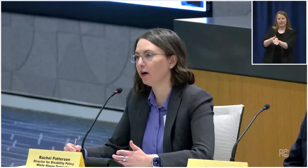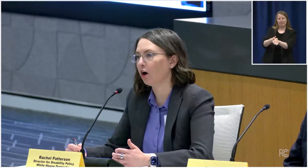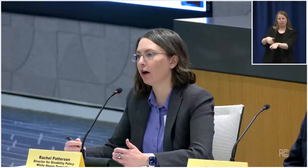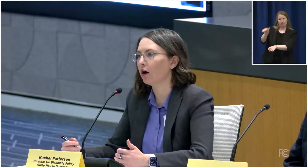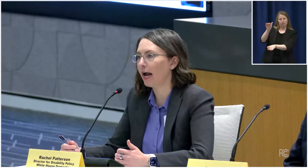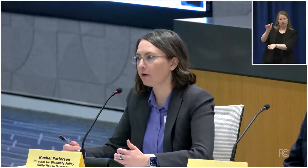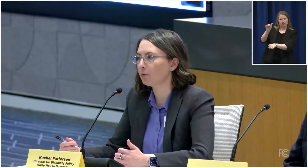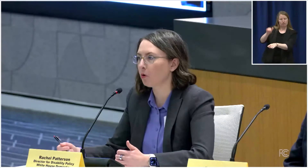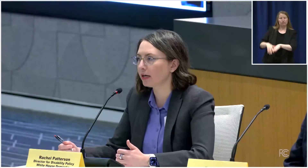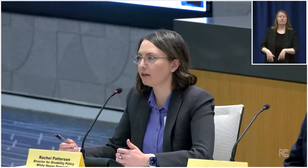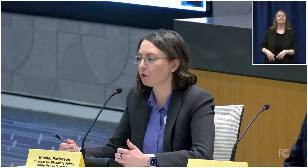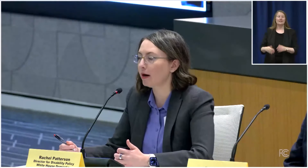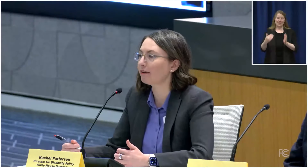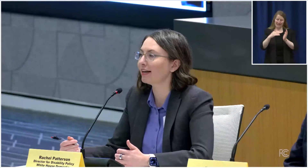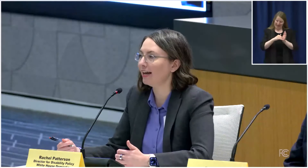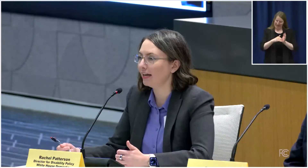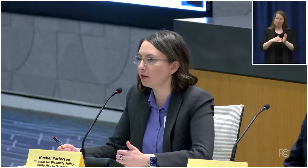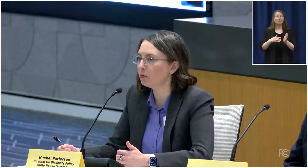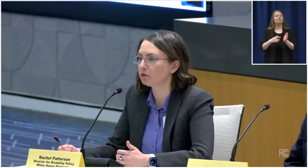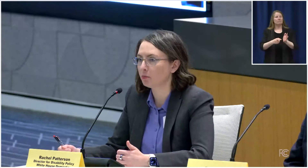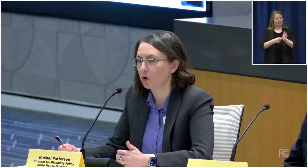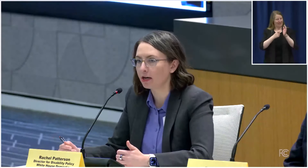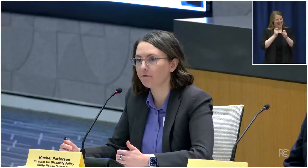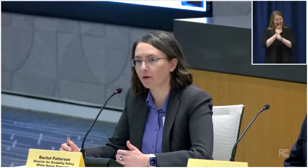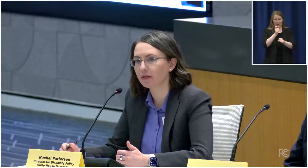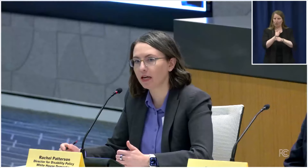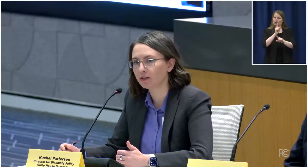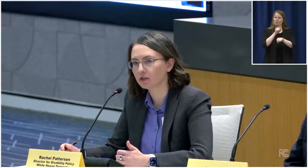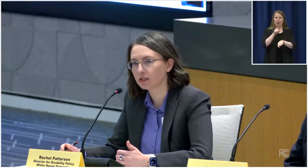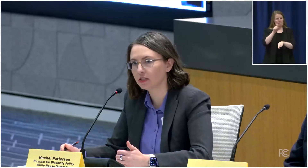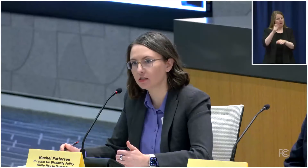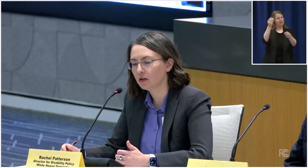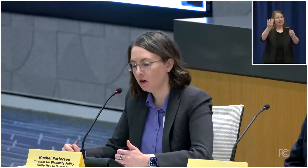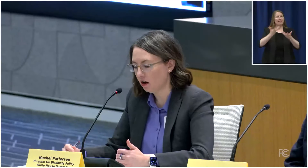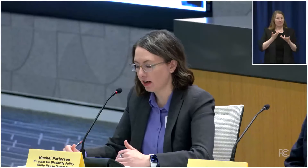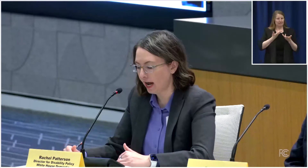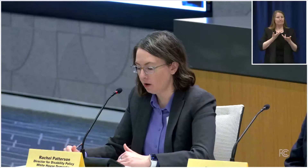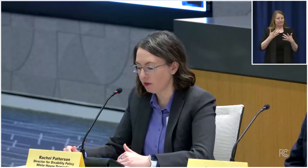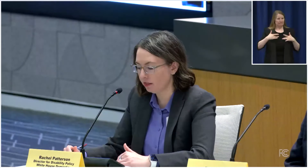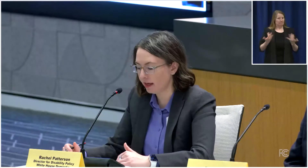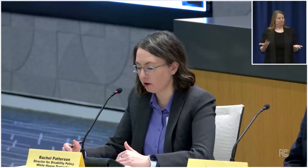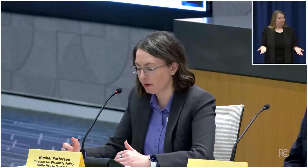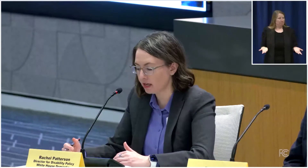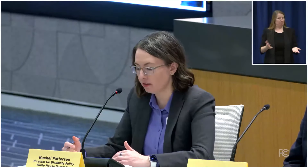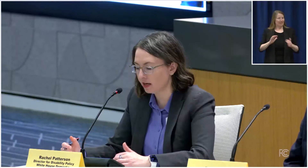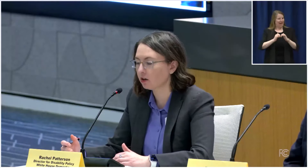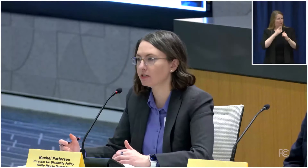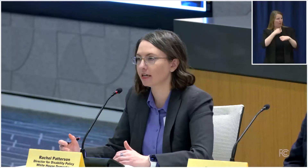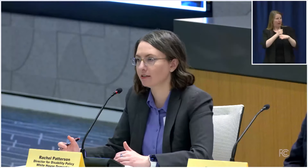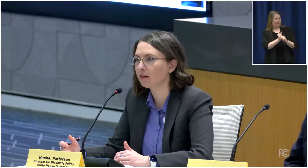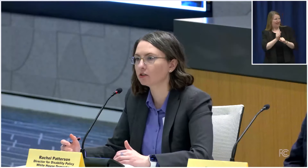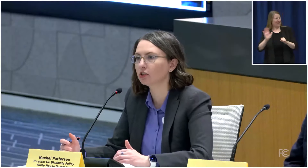GOVERNMENT ACCESSIBILITY, IN DECEMBER OF LAST YEAR, OUR OFFICE OF MANAGEMENT AND